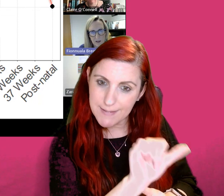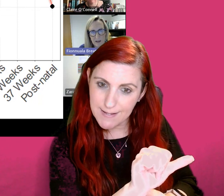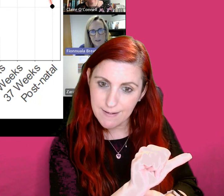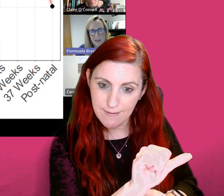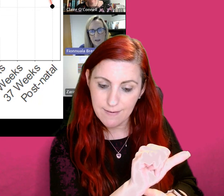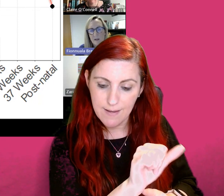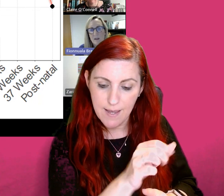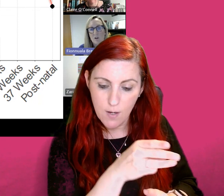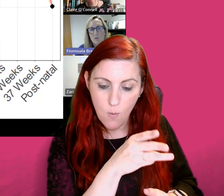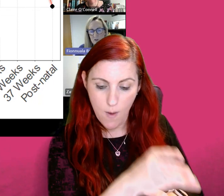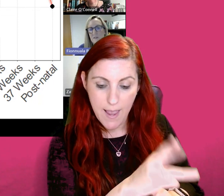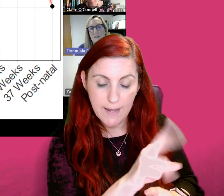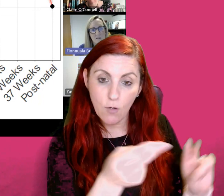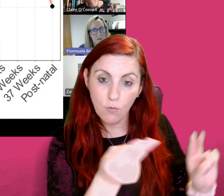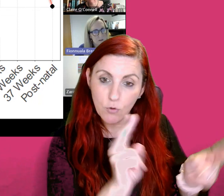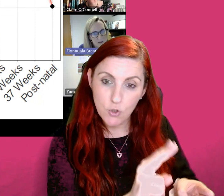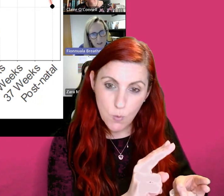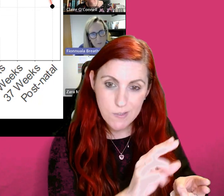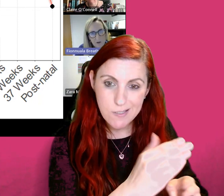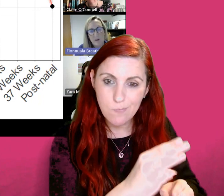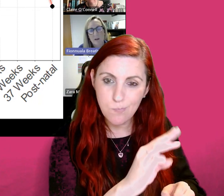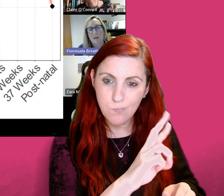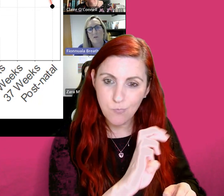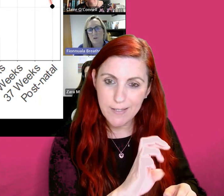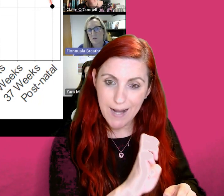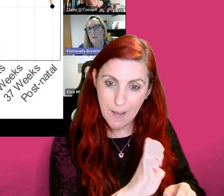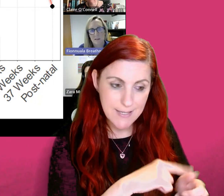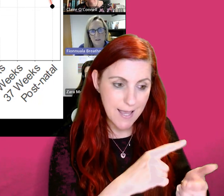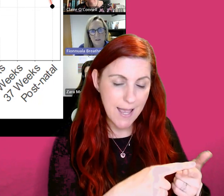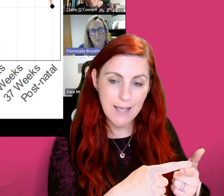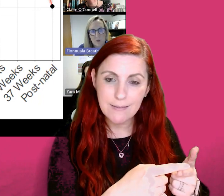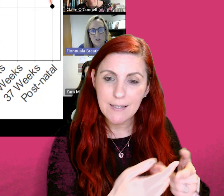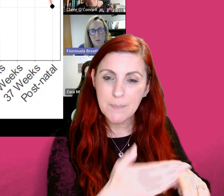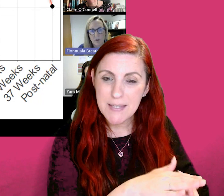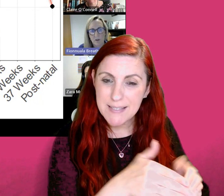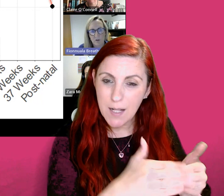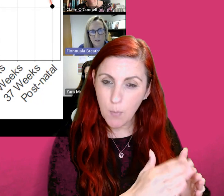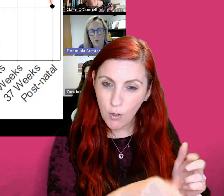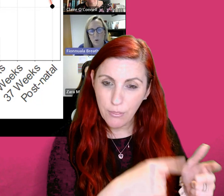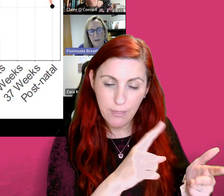preclampsia reduce the incidence of still birth reduce the incidence of pre-term birth or small